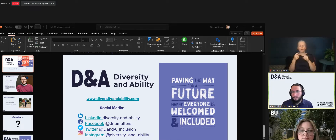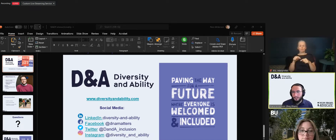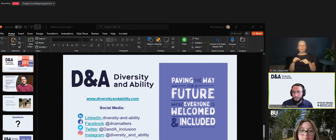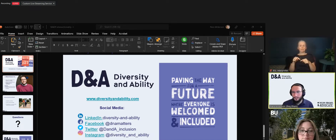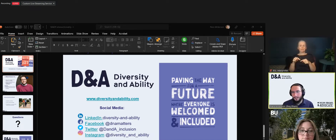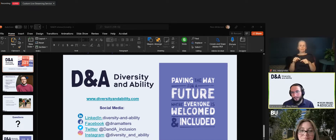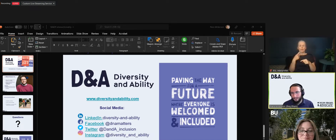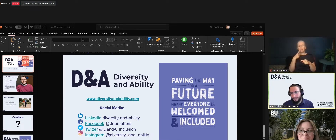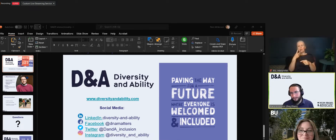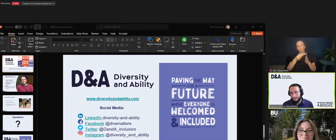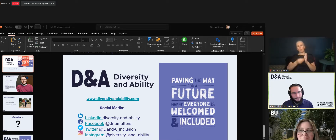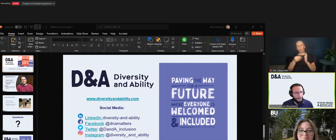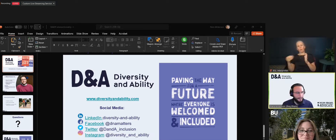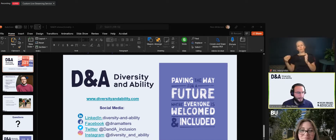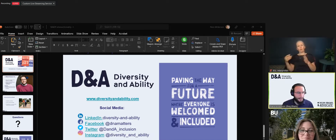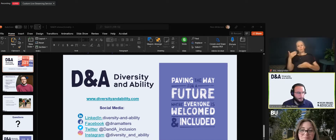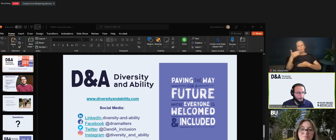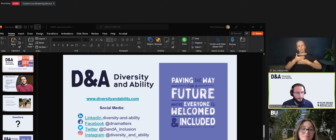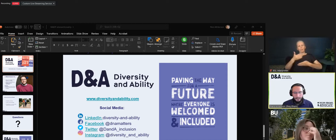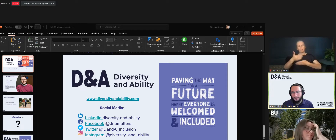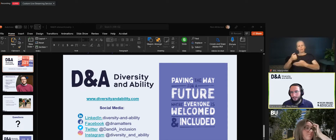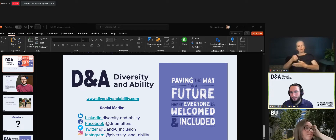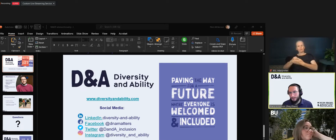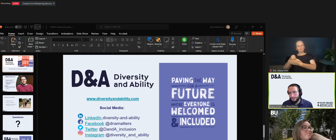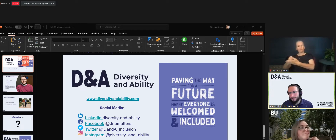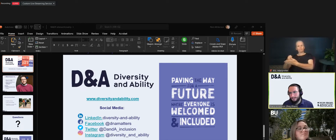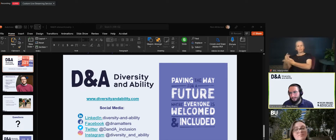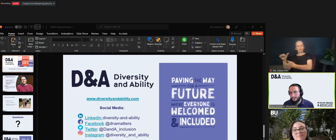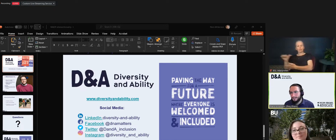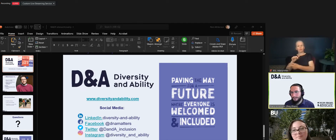waffle on about the barriers and the way in which I think we should approach intersectionality.